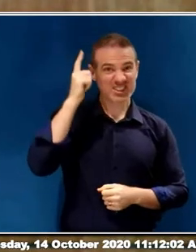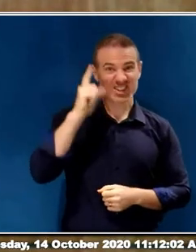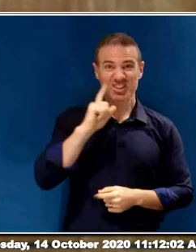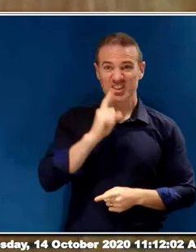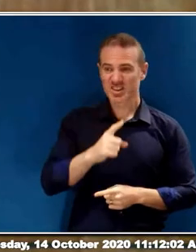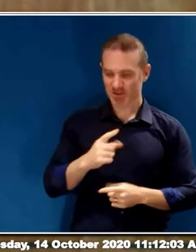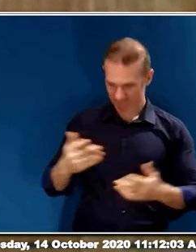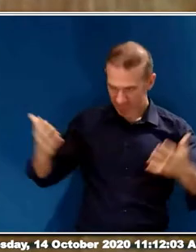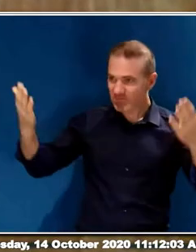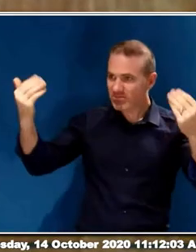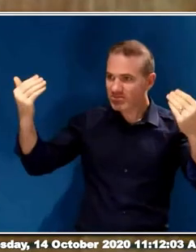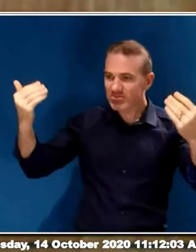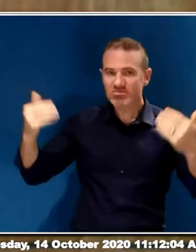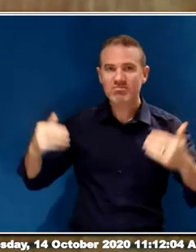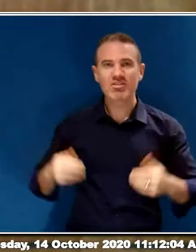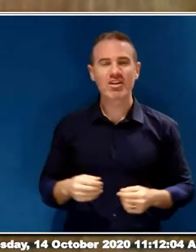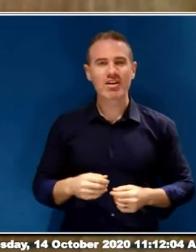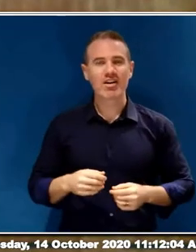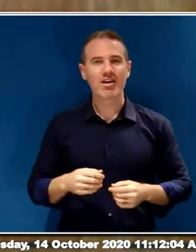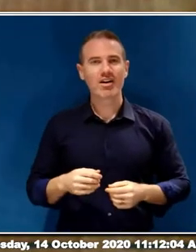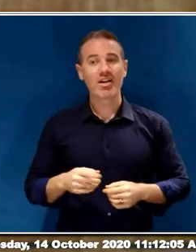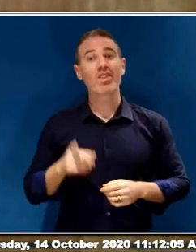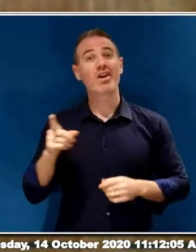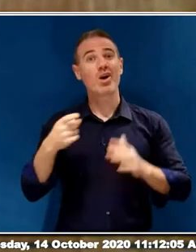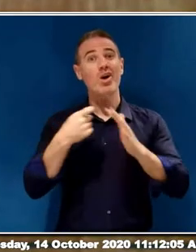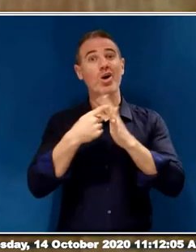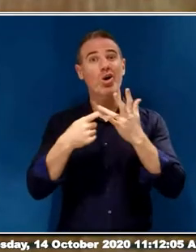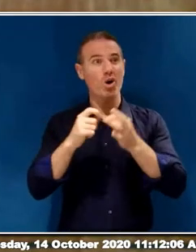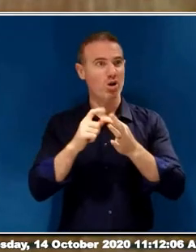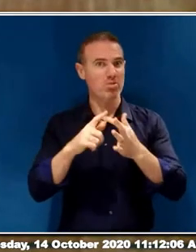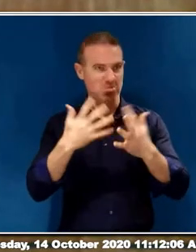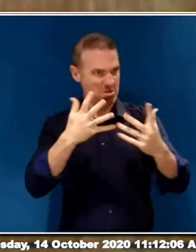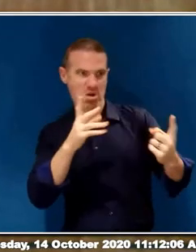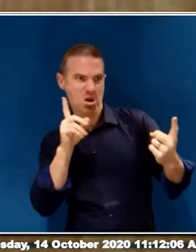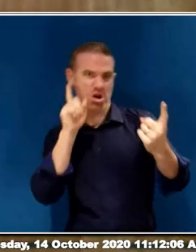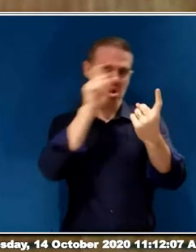Kobe began to wrestle with the teacher and kicked the teacher in the shins.